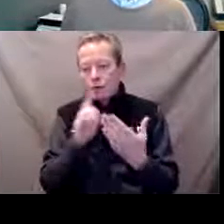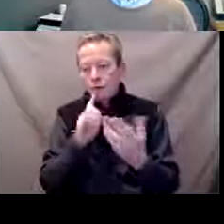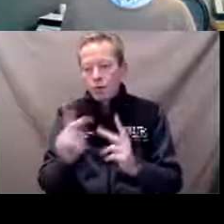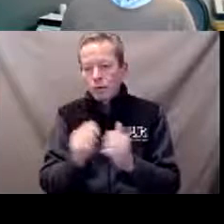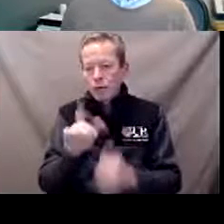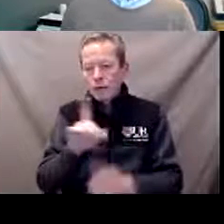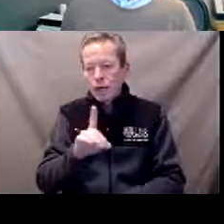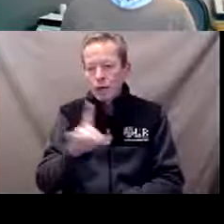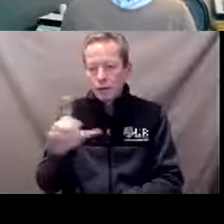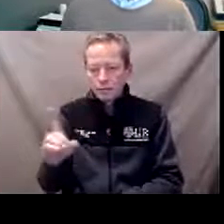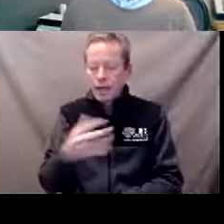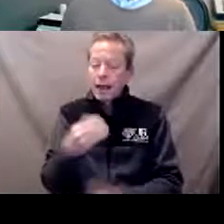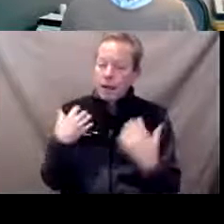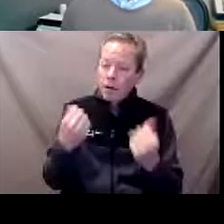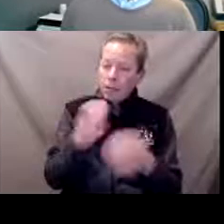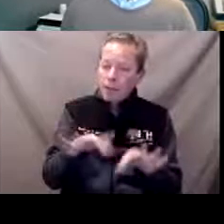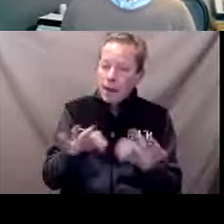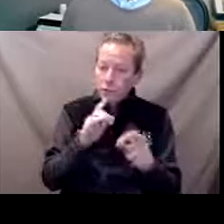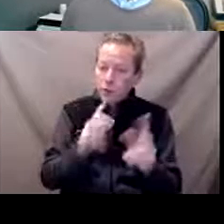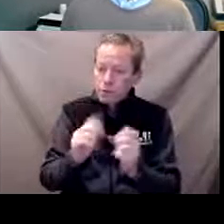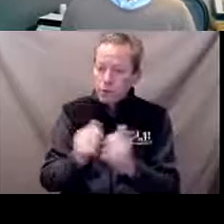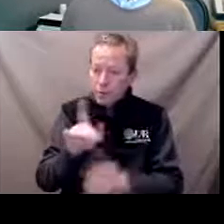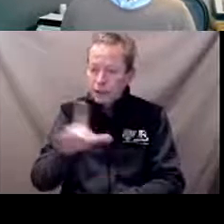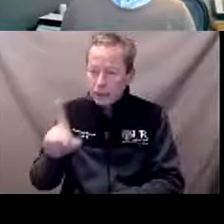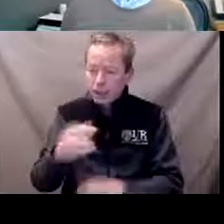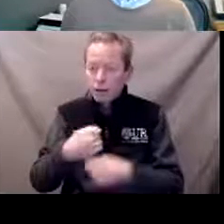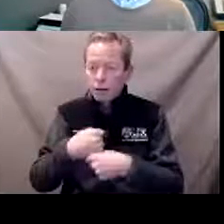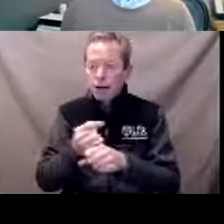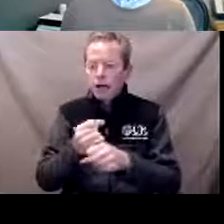Matters For People With Developmental Disabilities Creating A Sustainable Health Promotion Program”